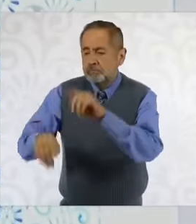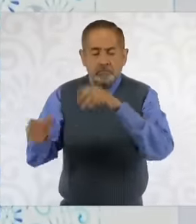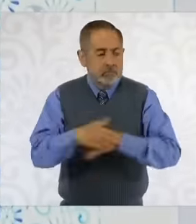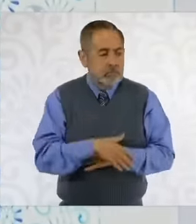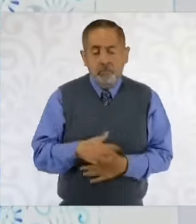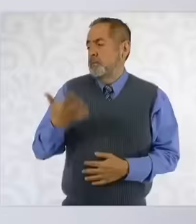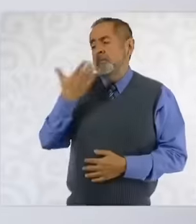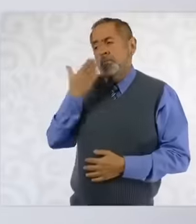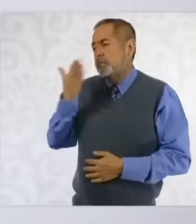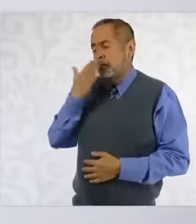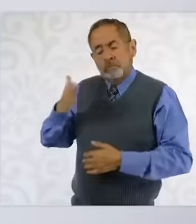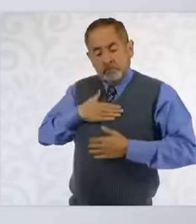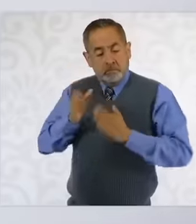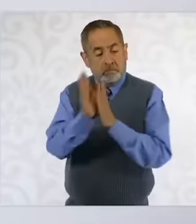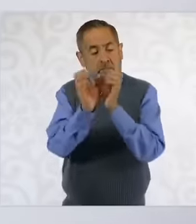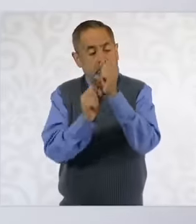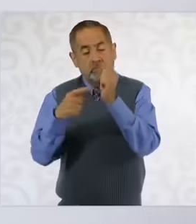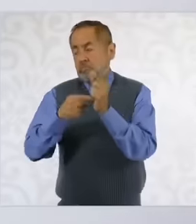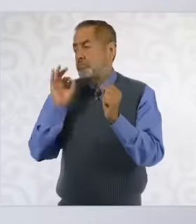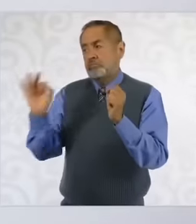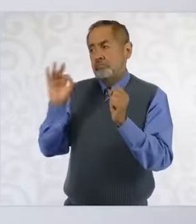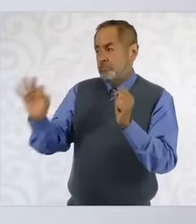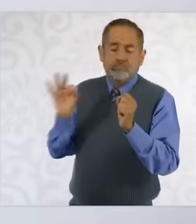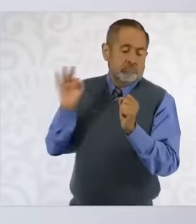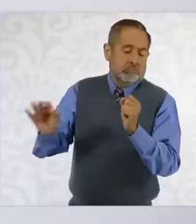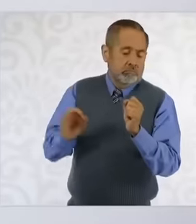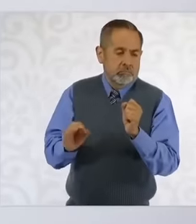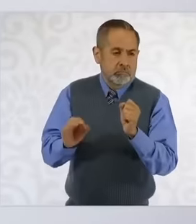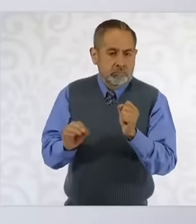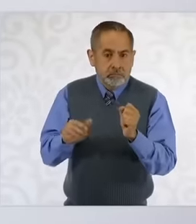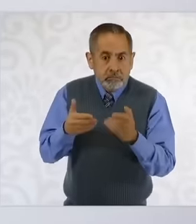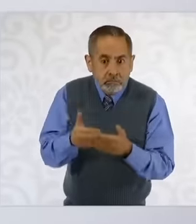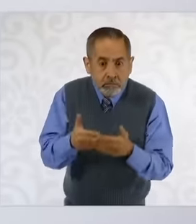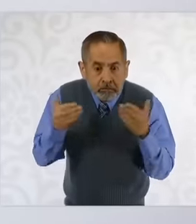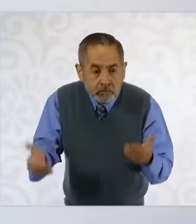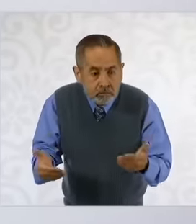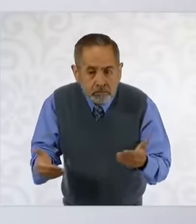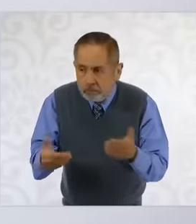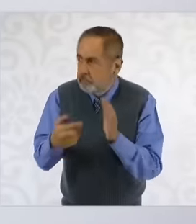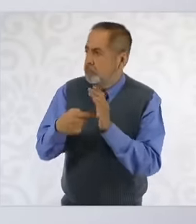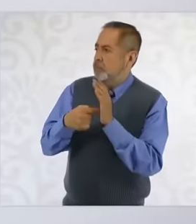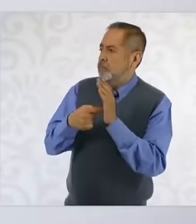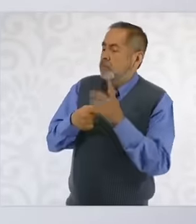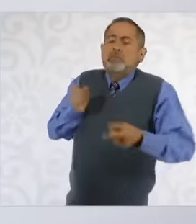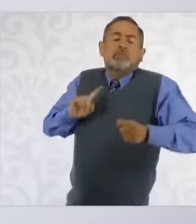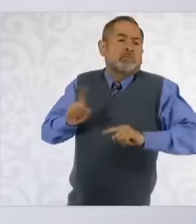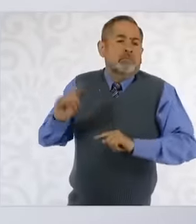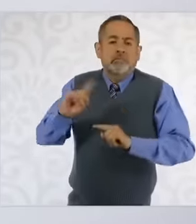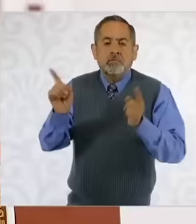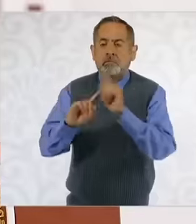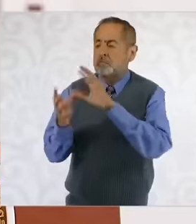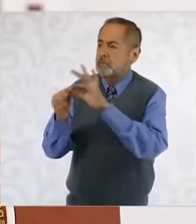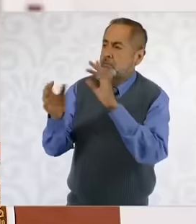not now when it comes to the people electing judges, magistrates and ministers. So as a